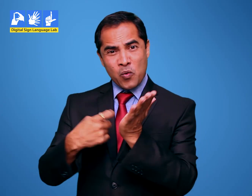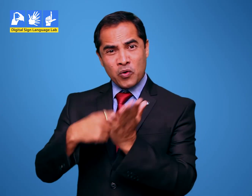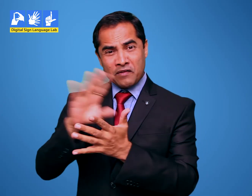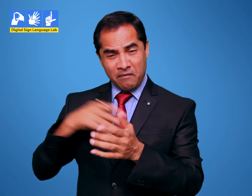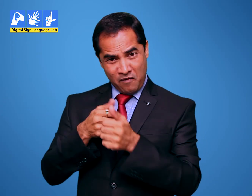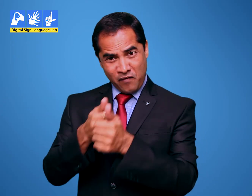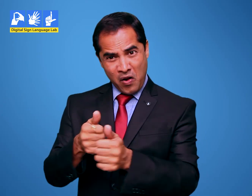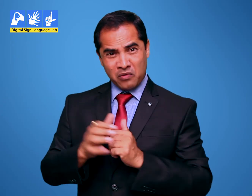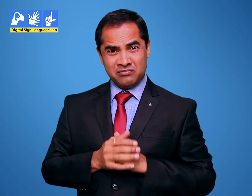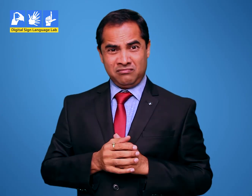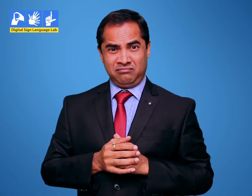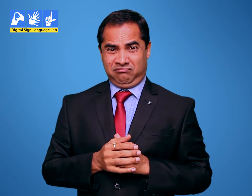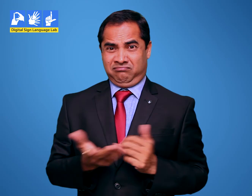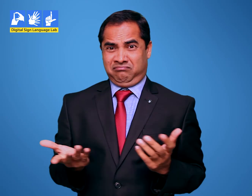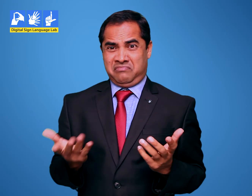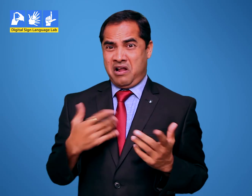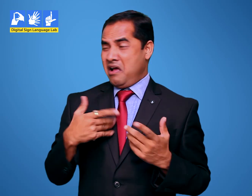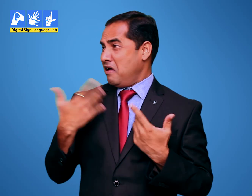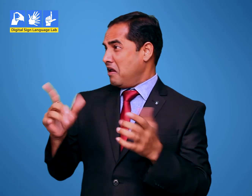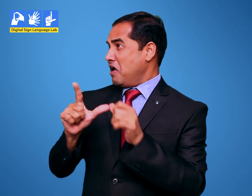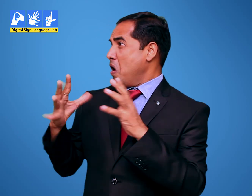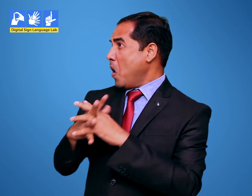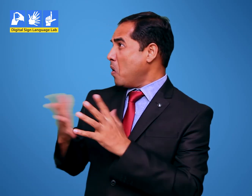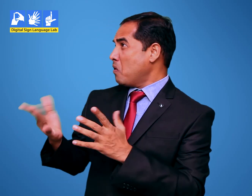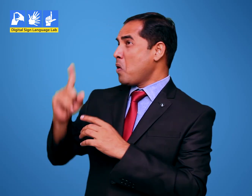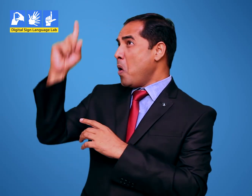of man or God.